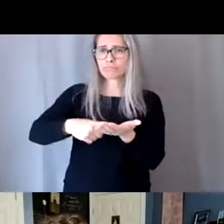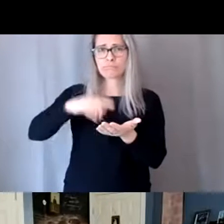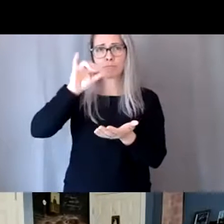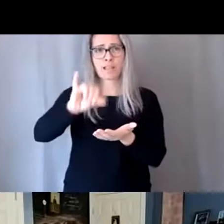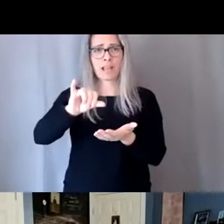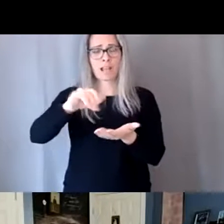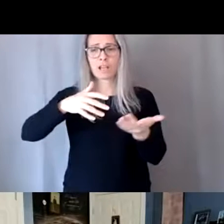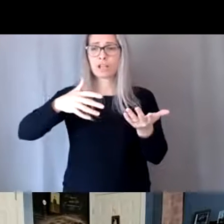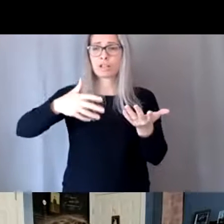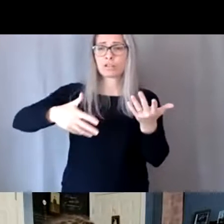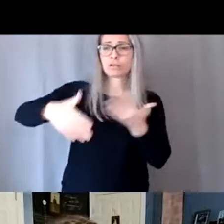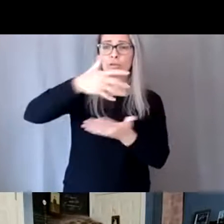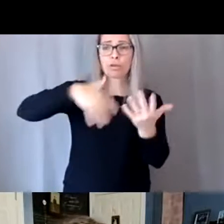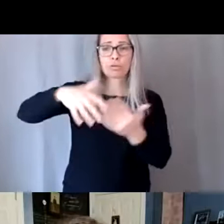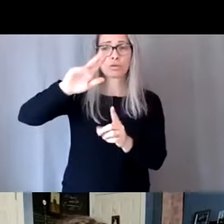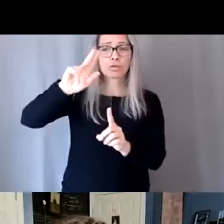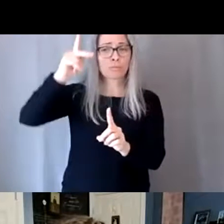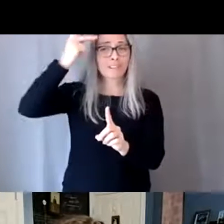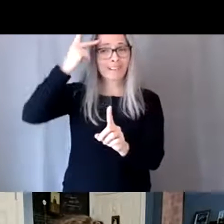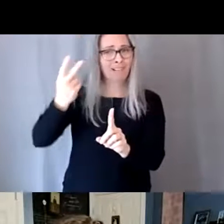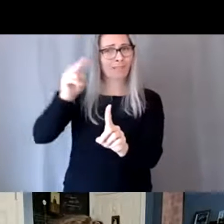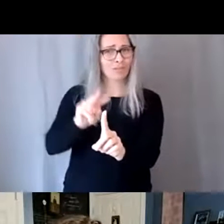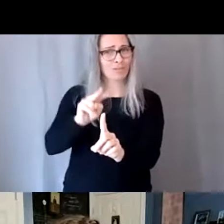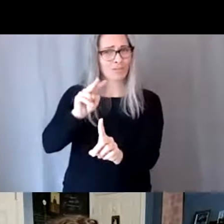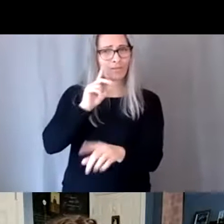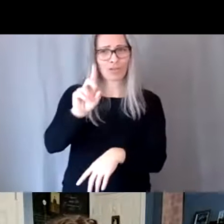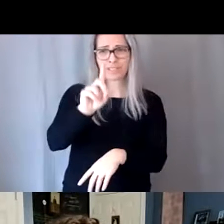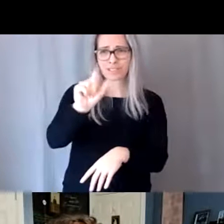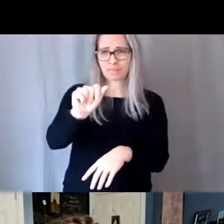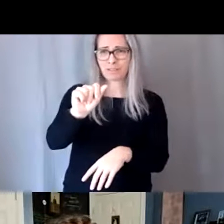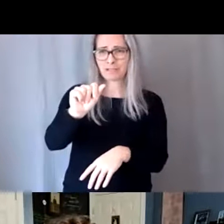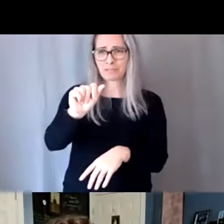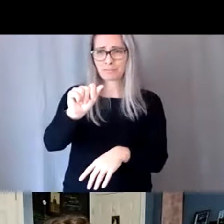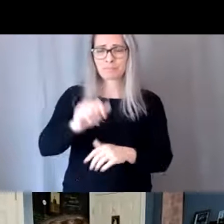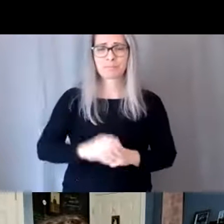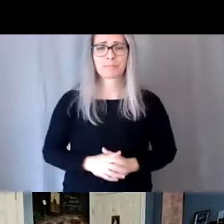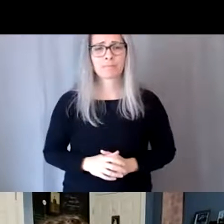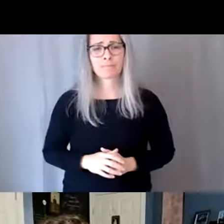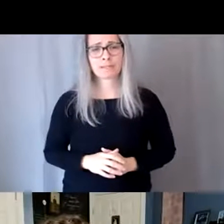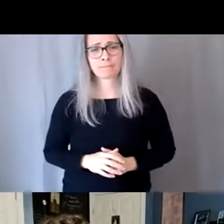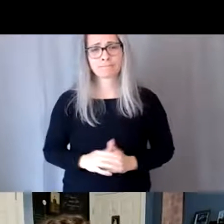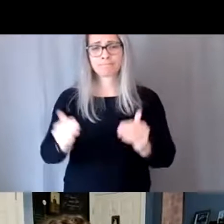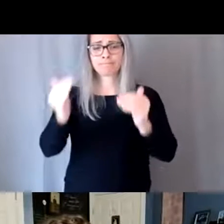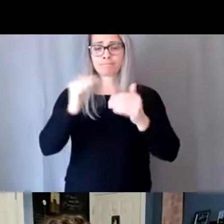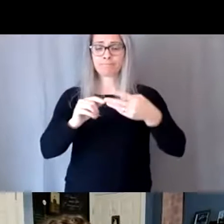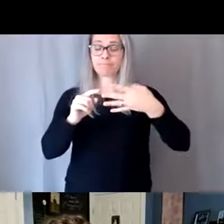or disablement as far as how disability is represented